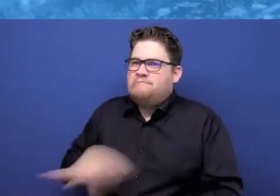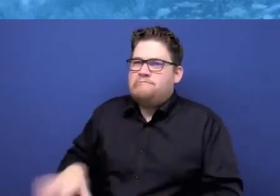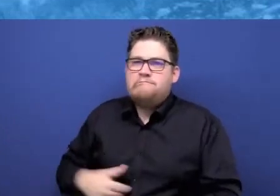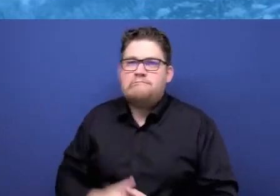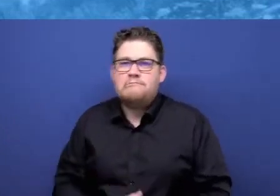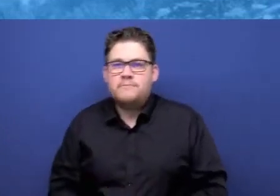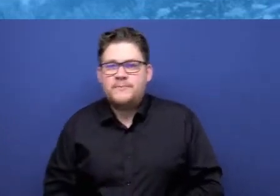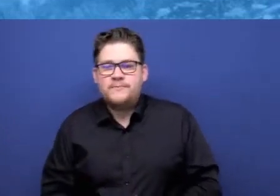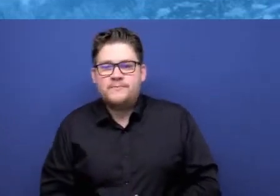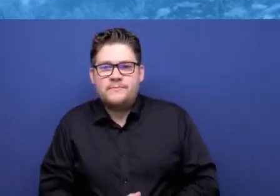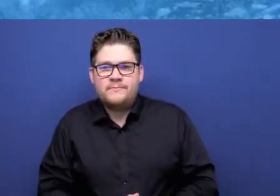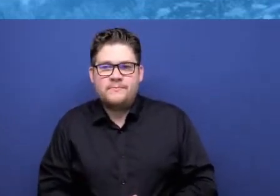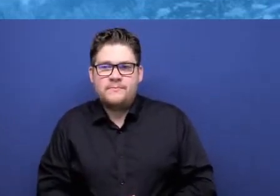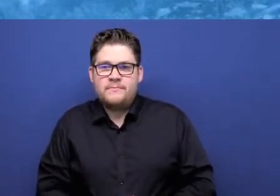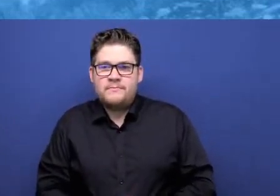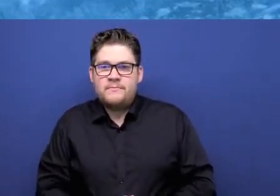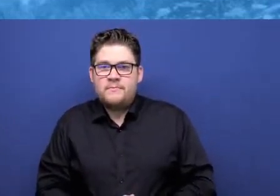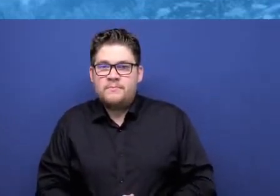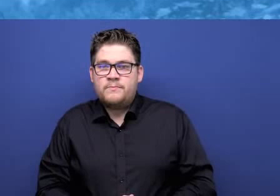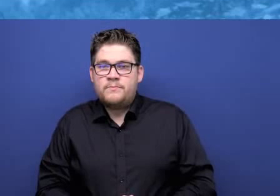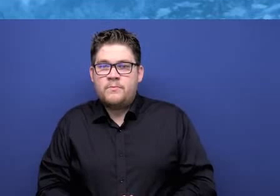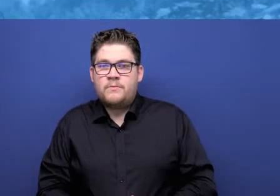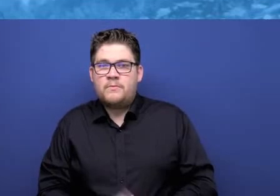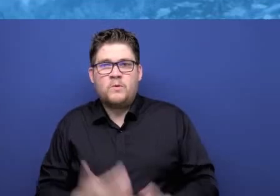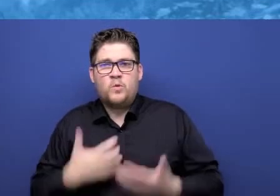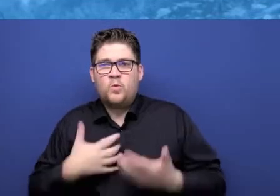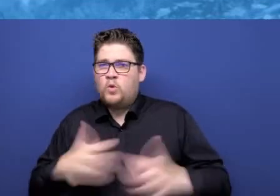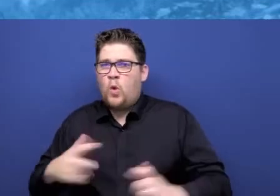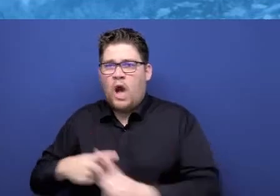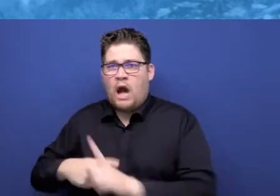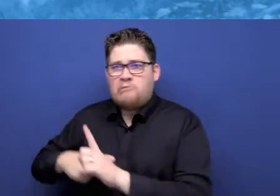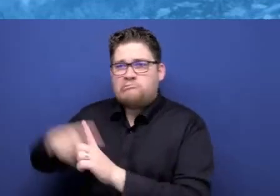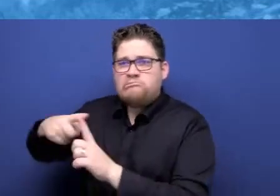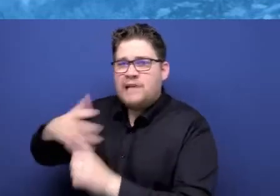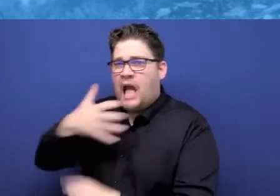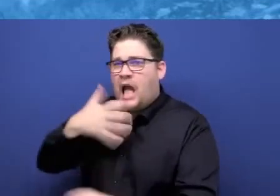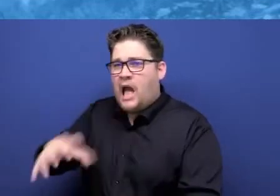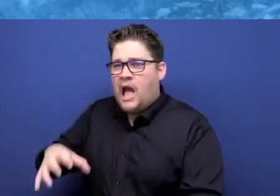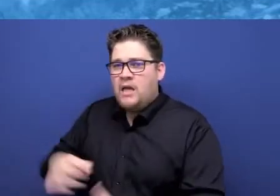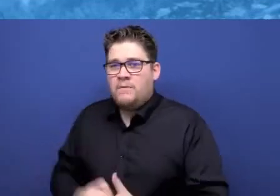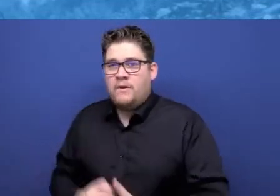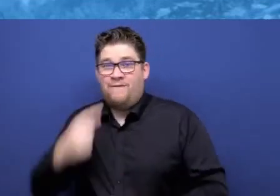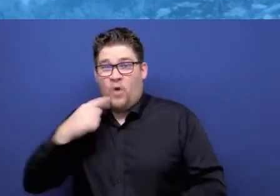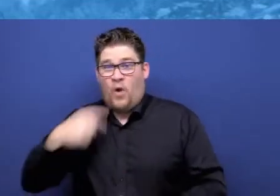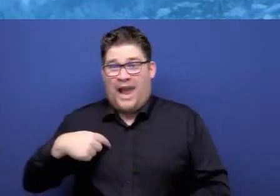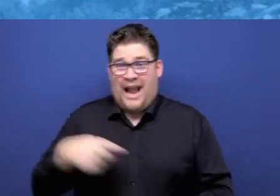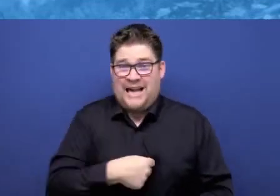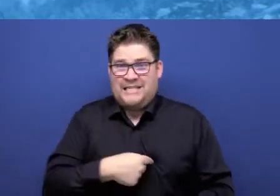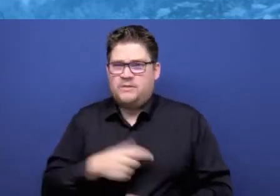concerned about. So we're, um you know our our intelligence. Right now is telling us that we